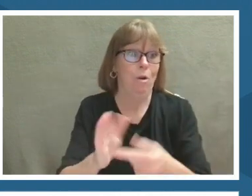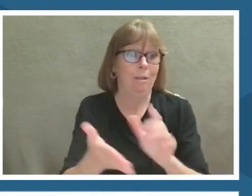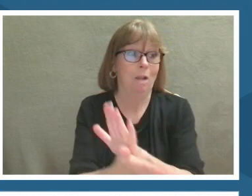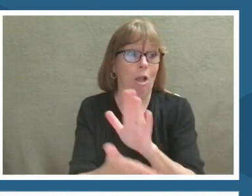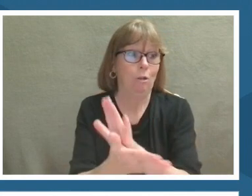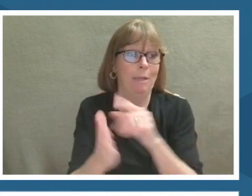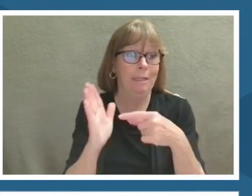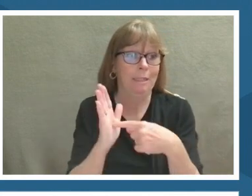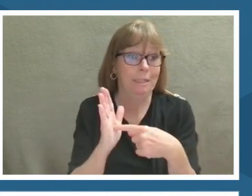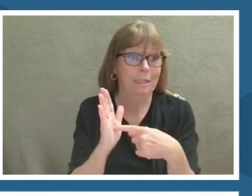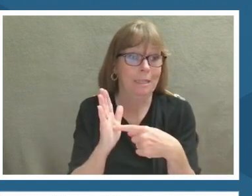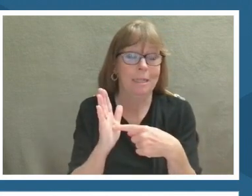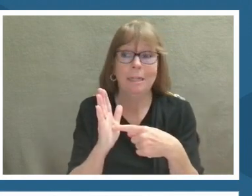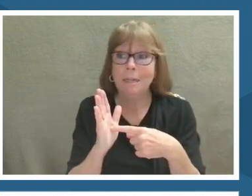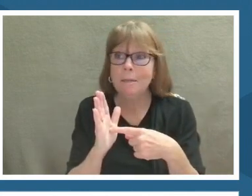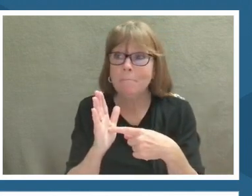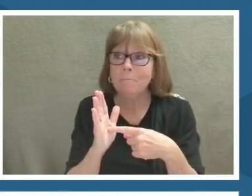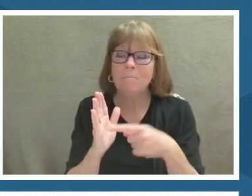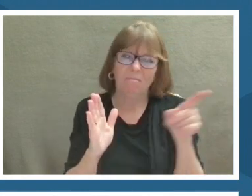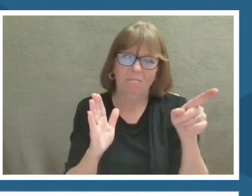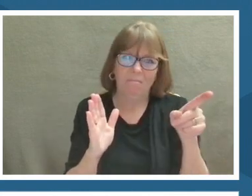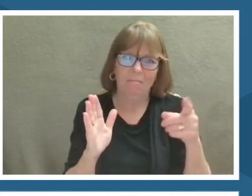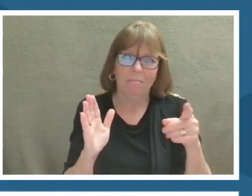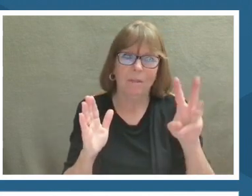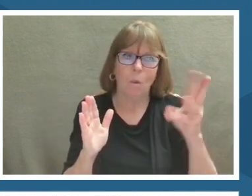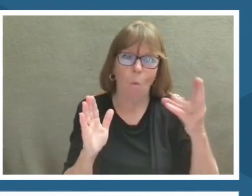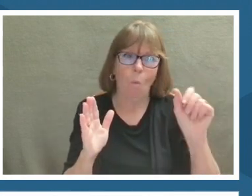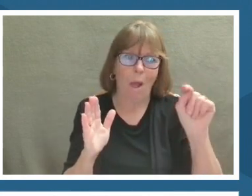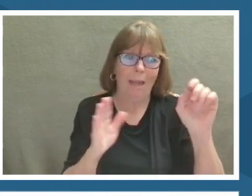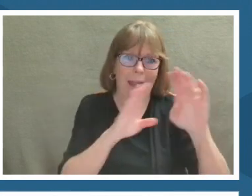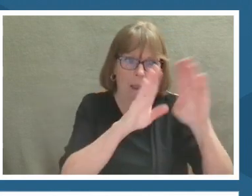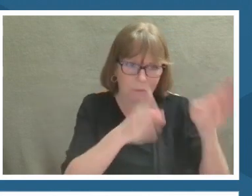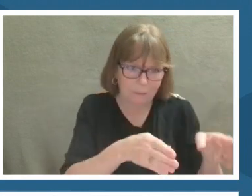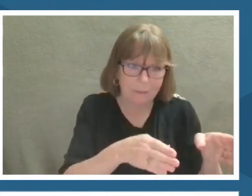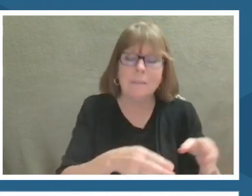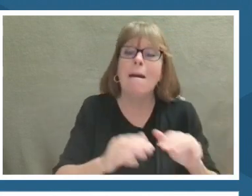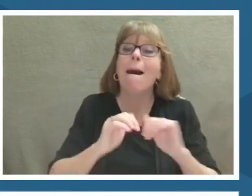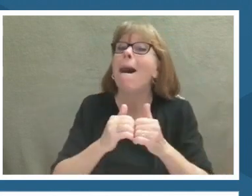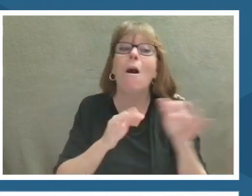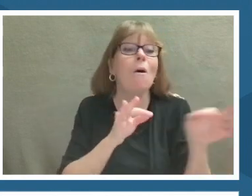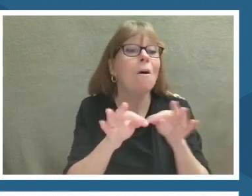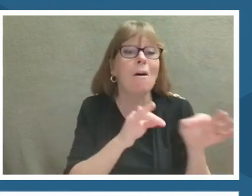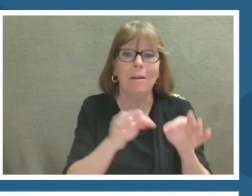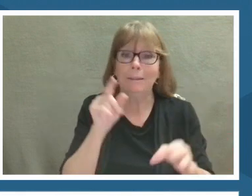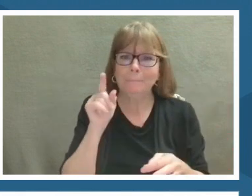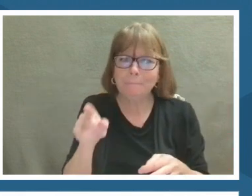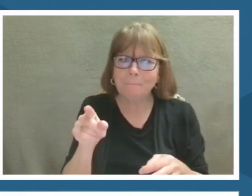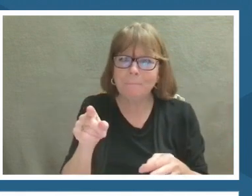from the white house transdisciplinary is defined in this way